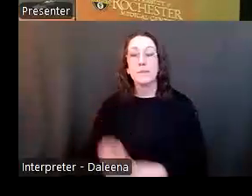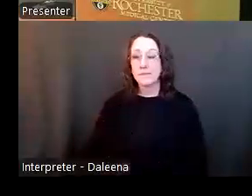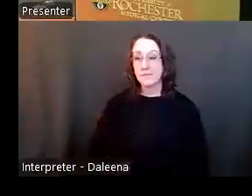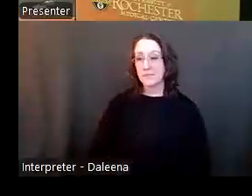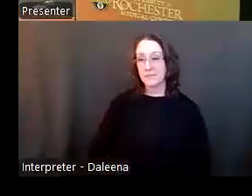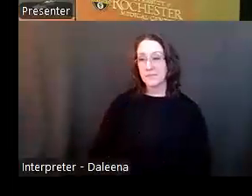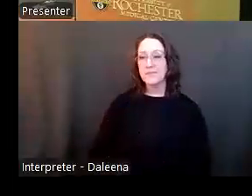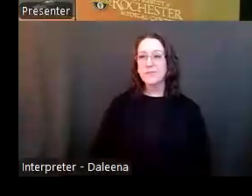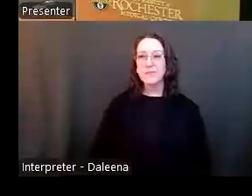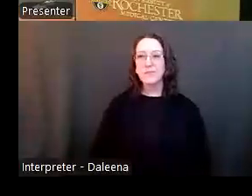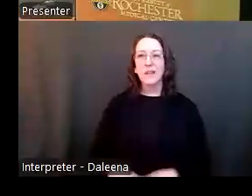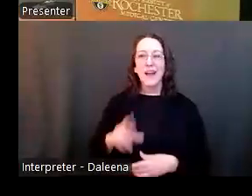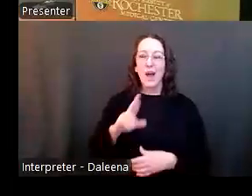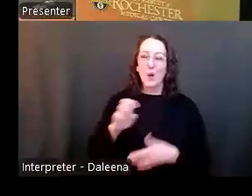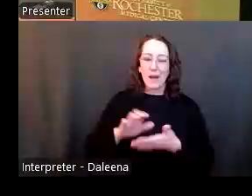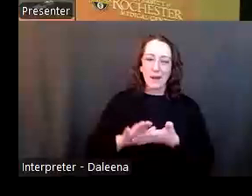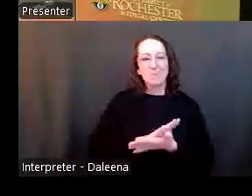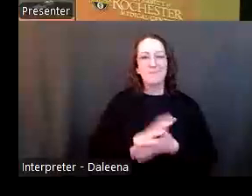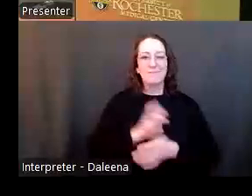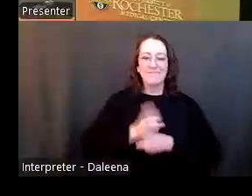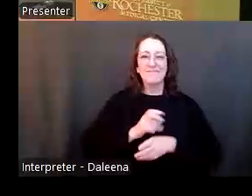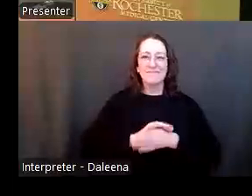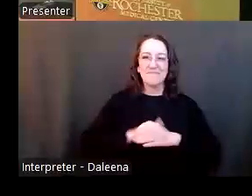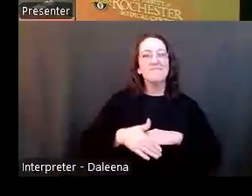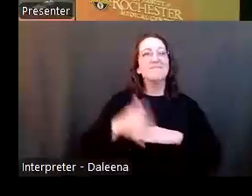these Rel laminated again today just to remind everybody about what our roles are what we're